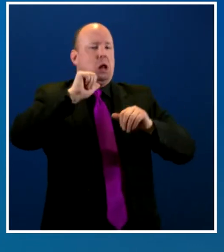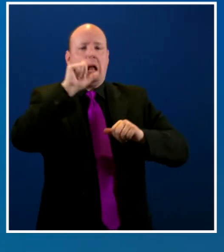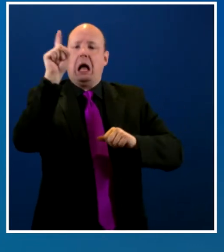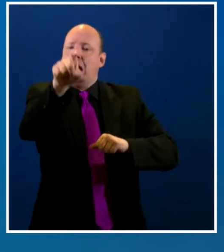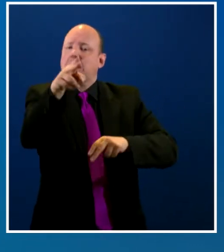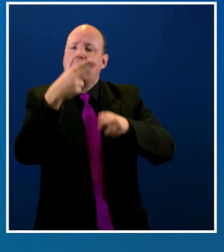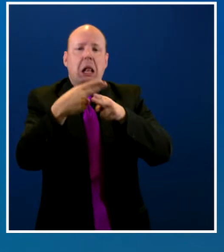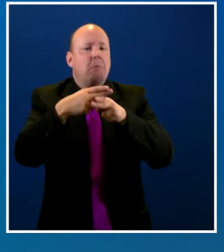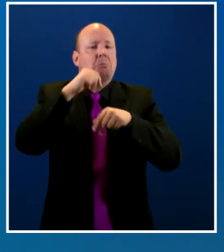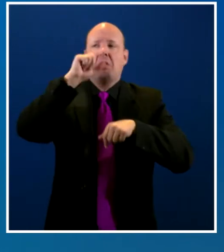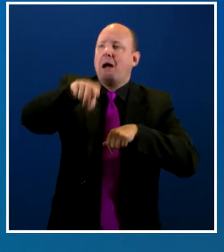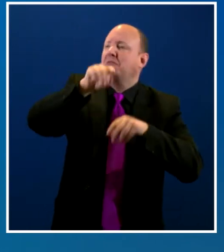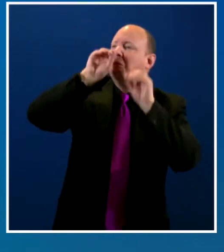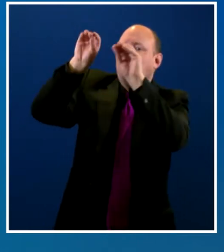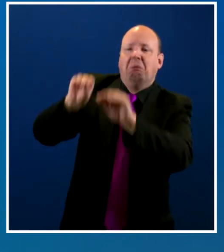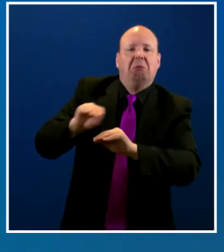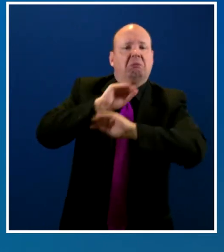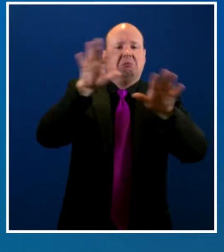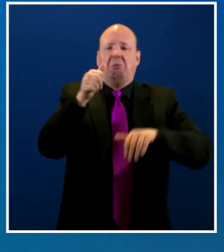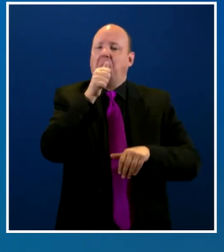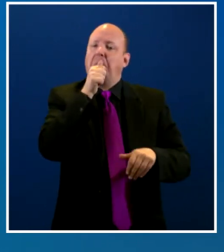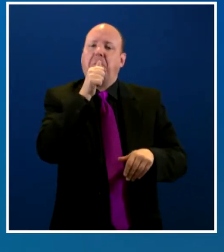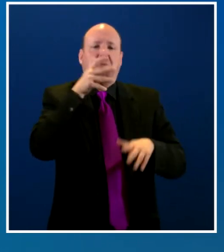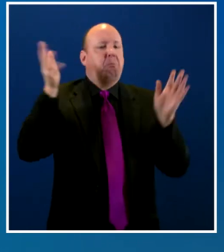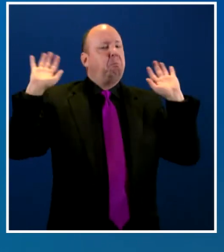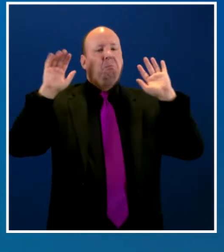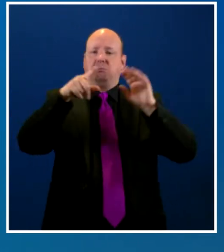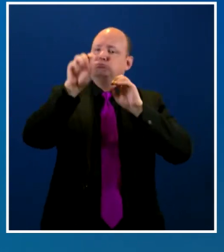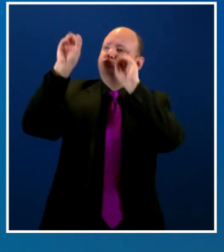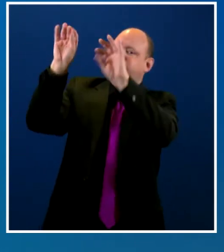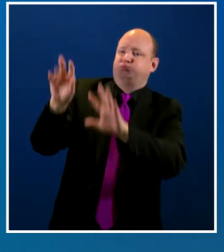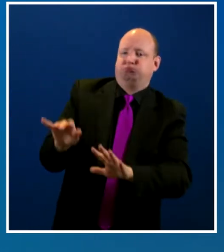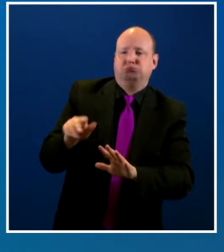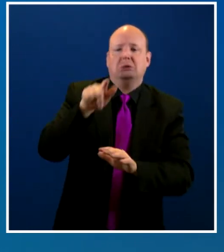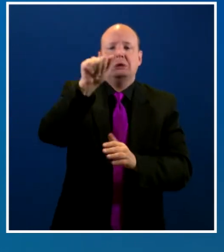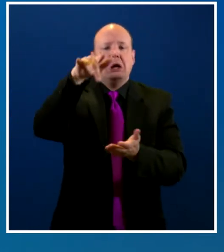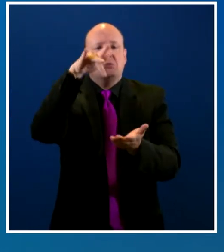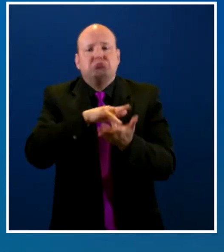tests to alert other users that they may have been exposed.